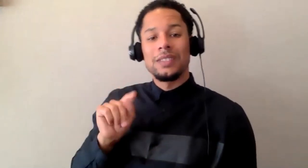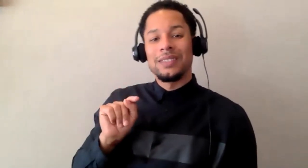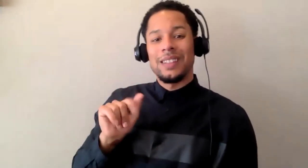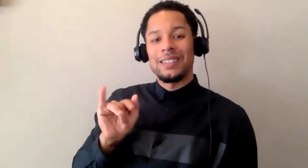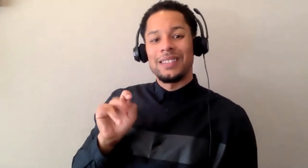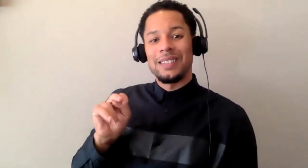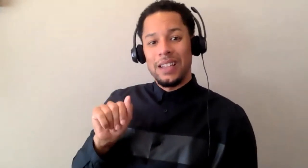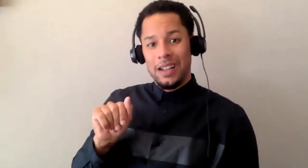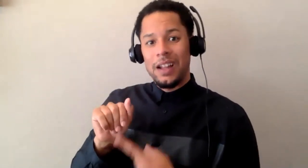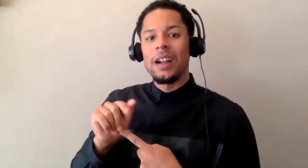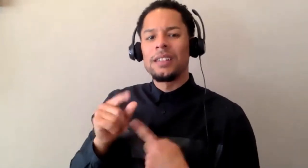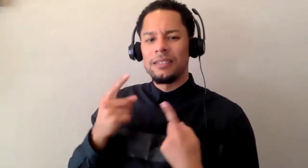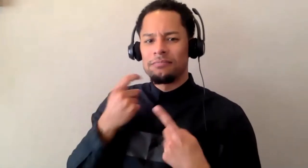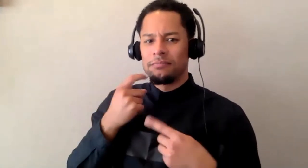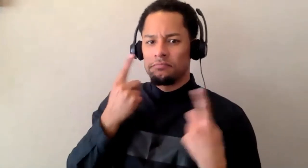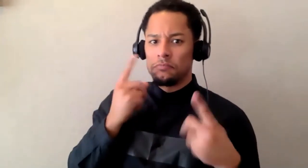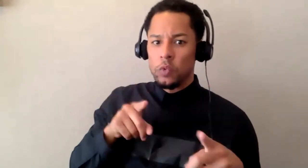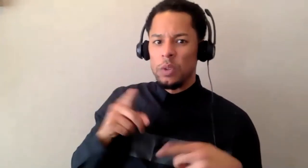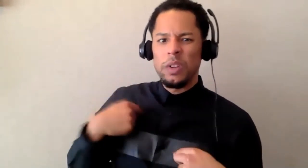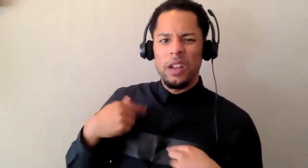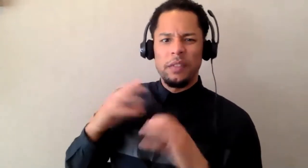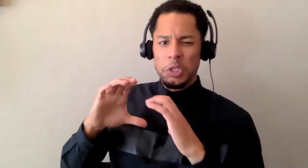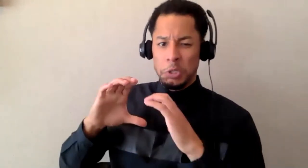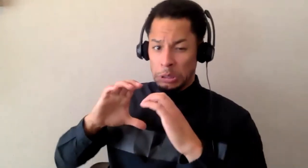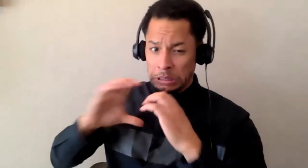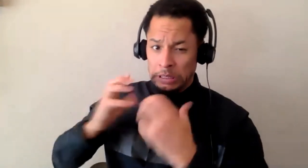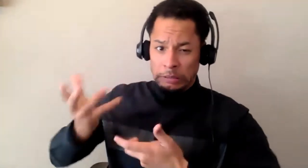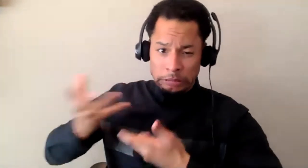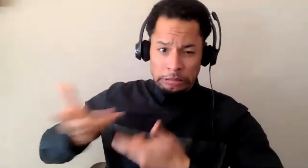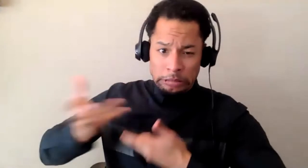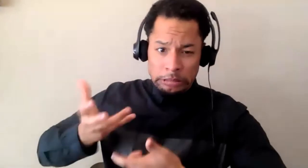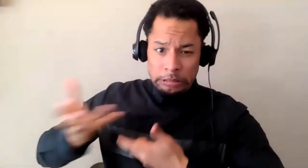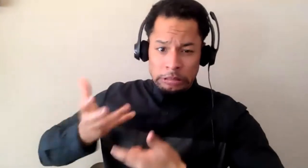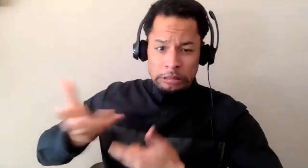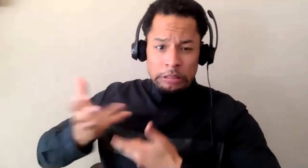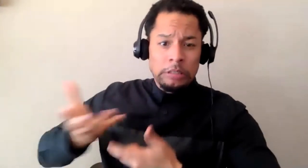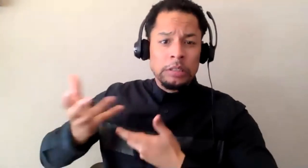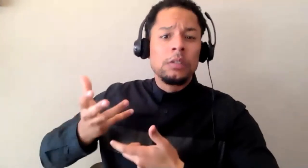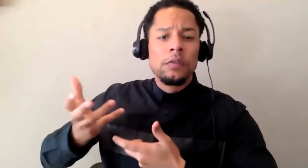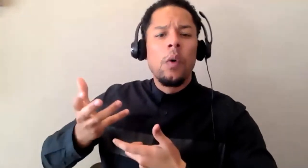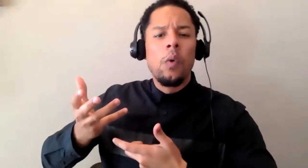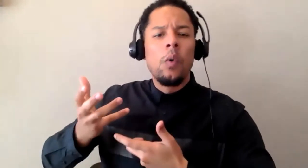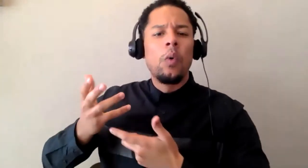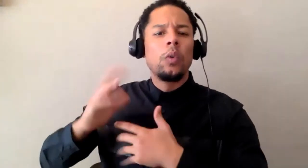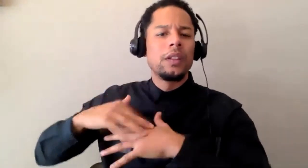going on right now with the northern circle of Indian housing, which covers our entire